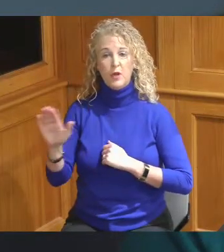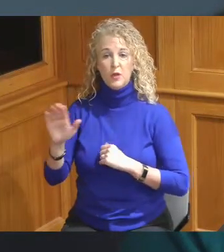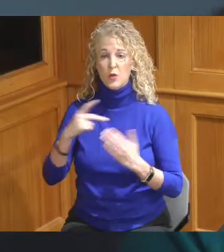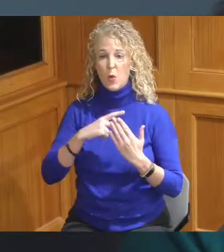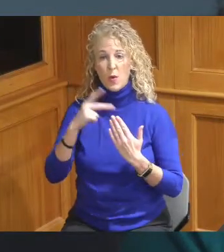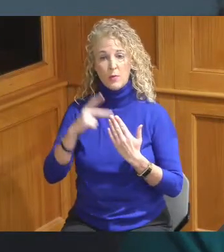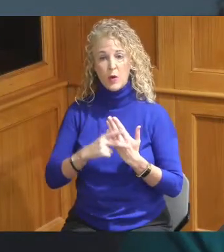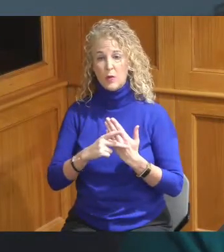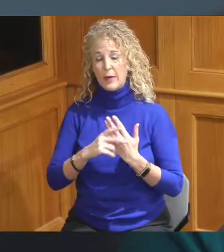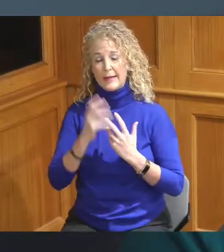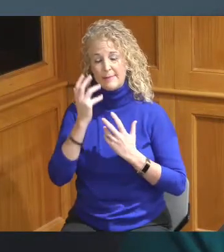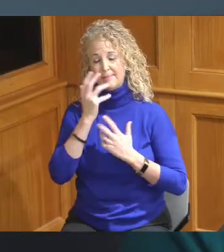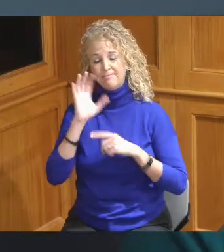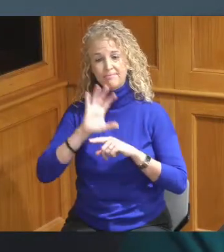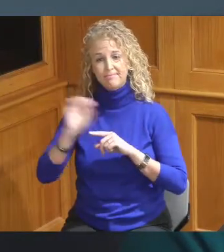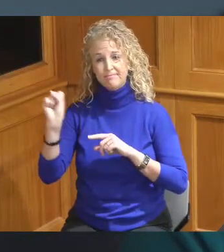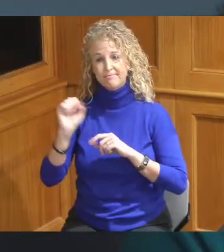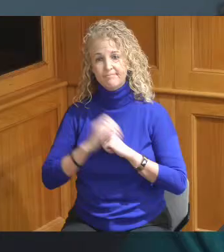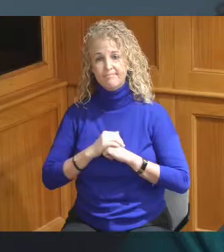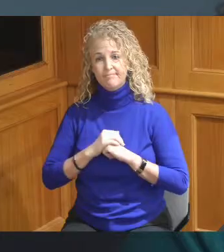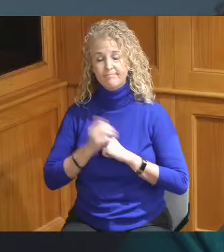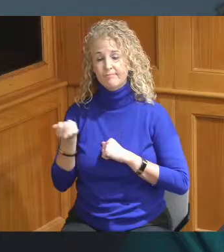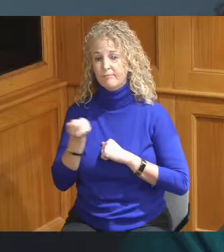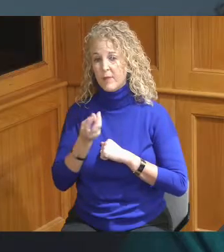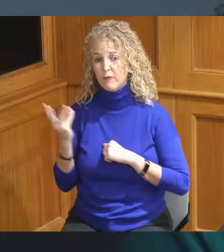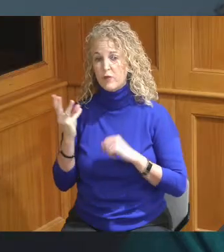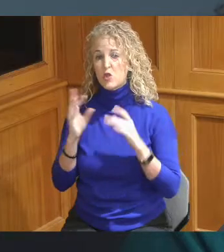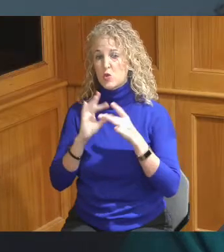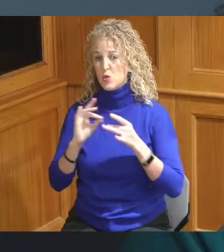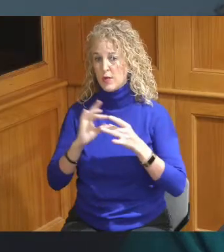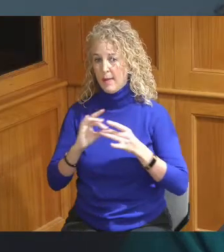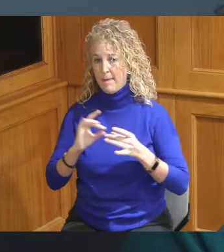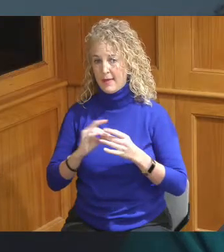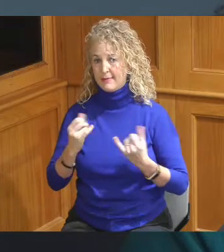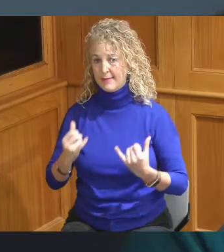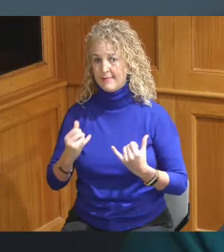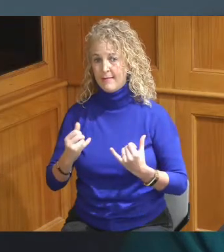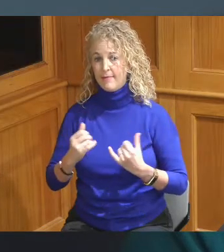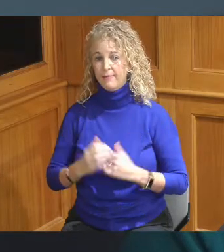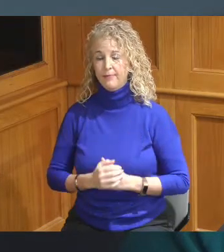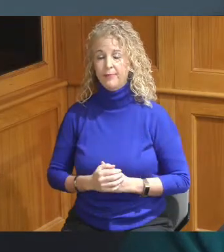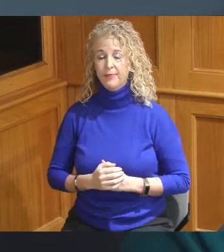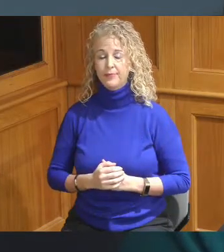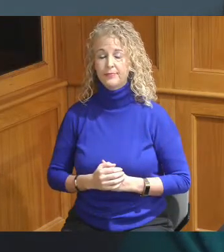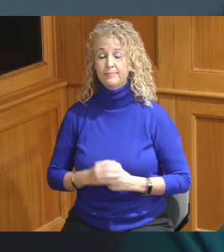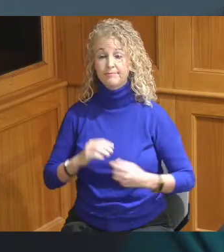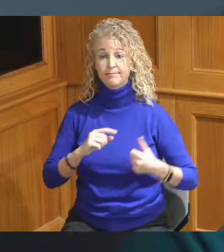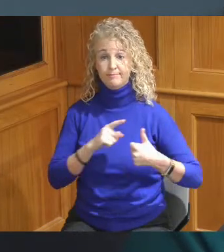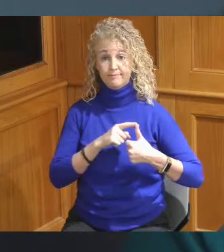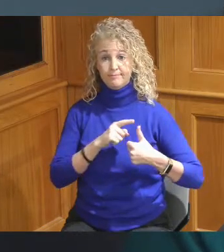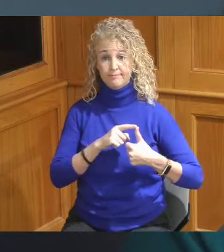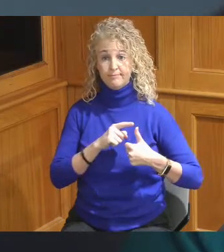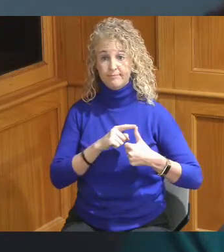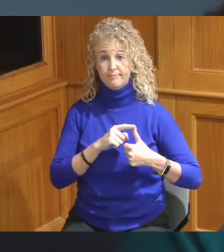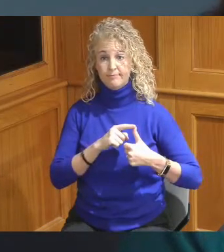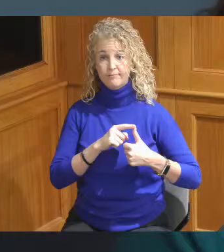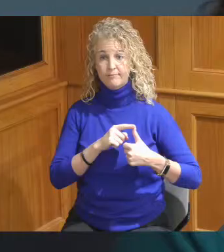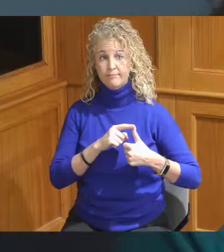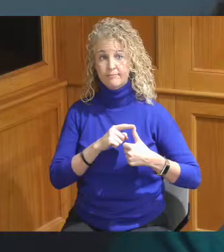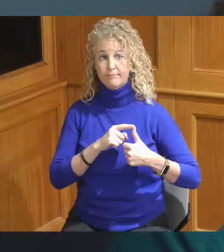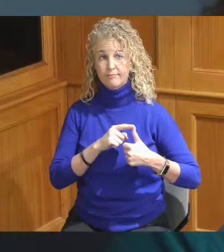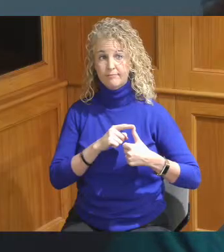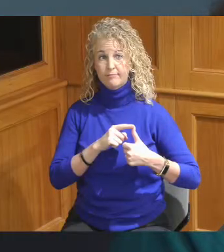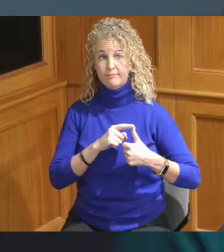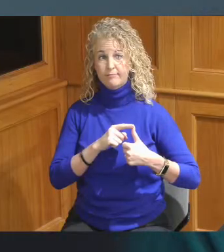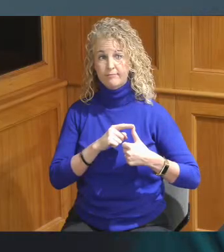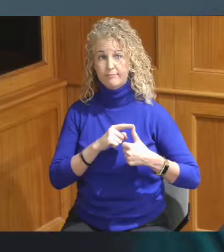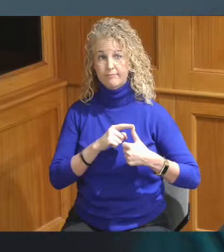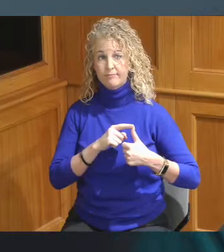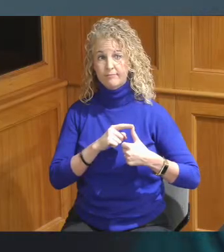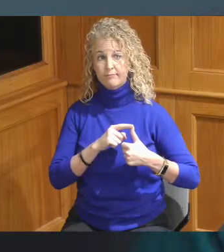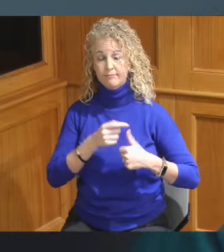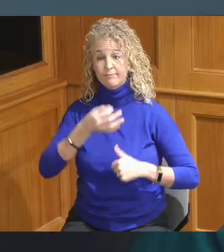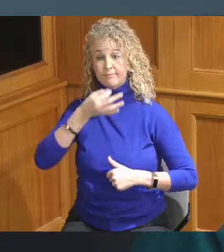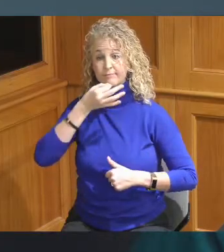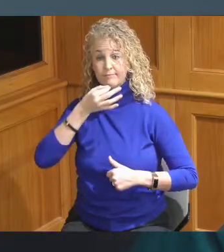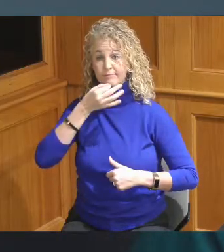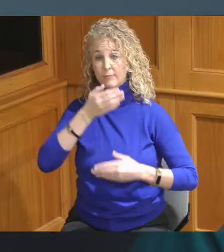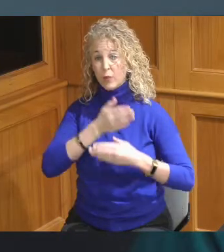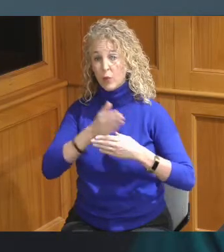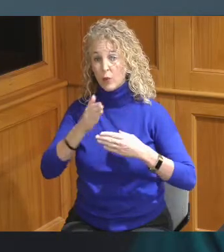all for being here. A couple things that I have, number one is this weekend we are celebrating Dr.